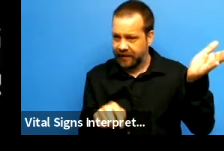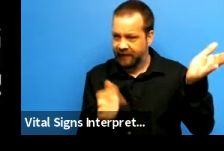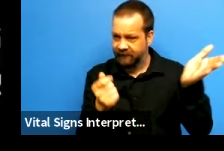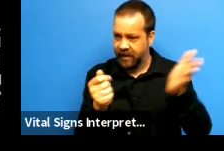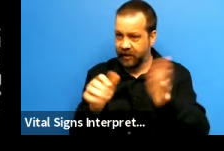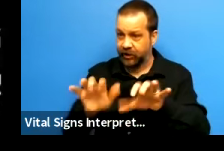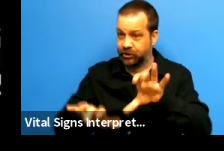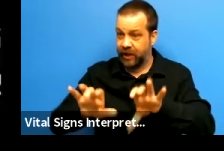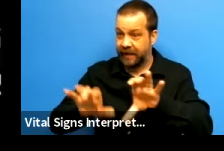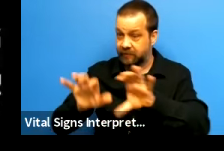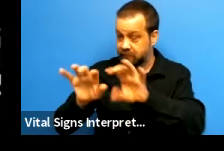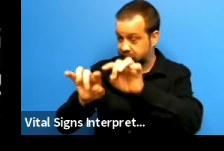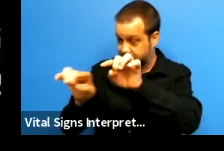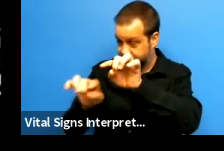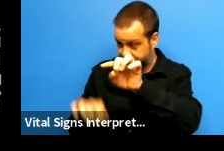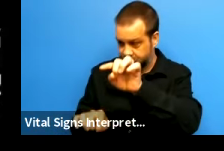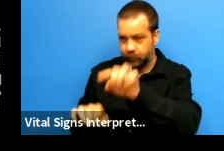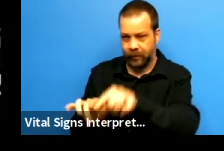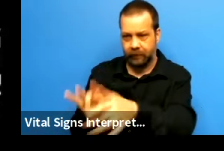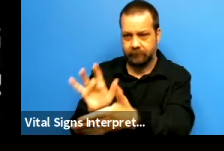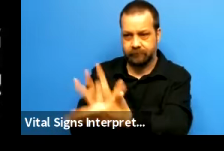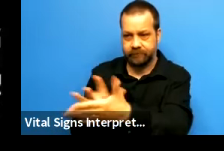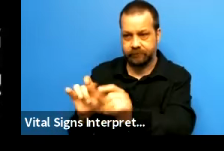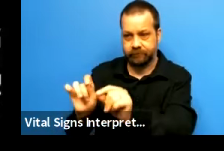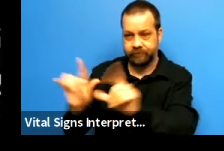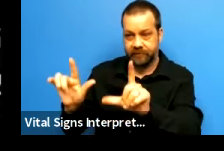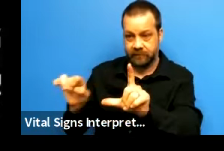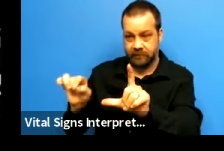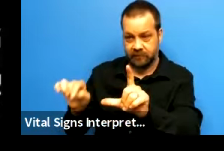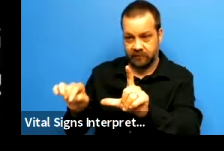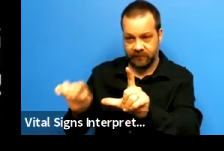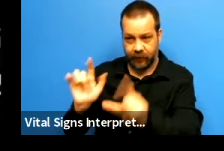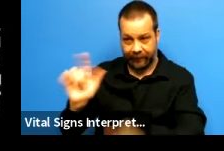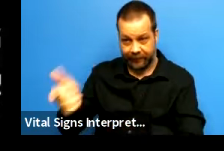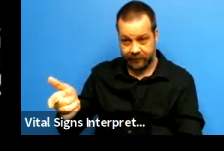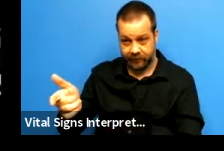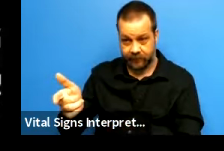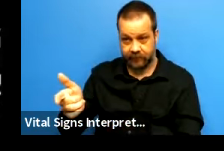Captions are available within Zoom. Feel free to select show subtitles